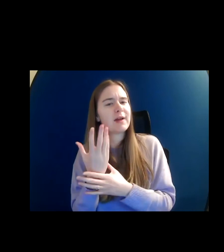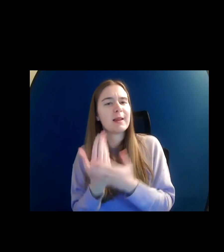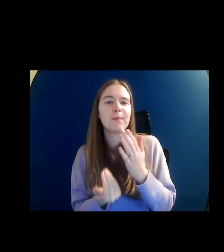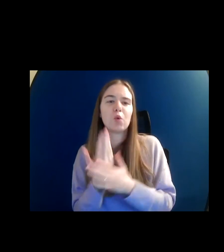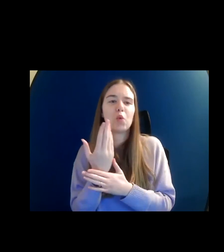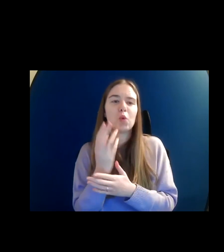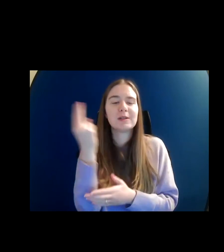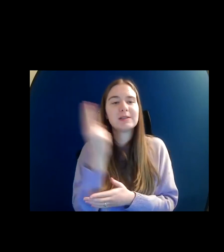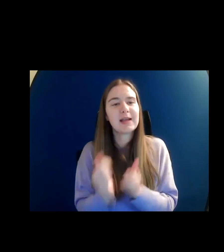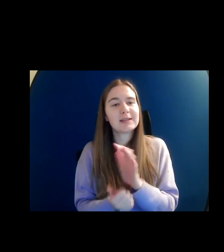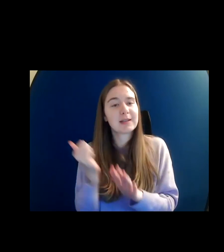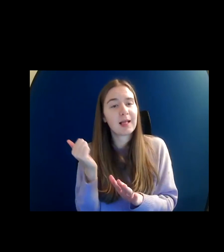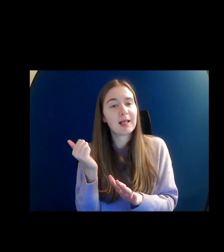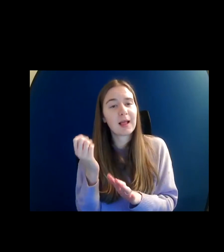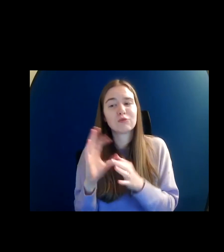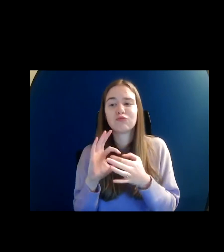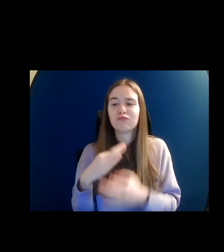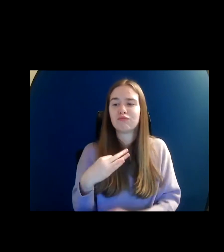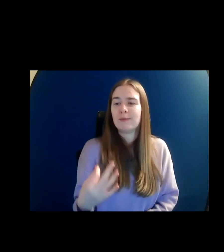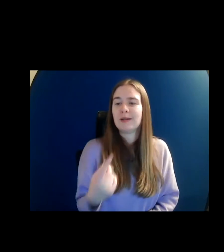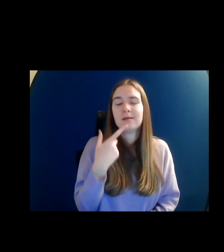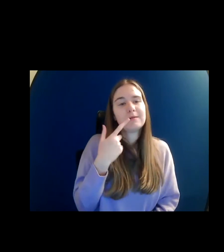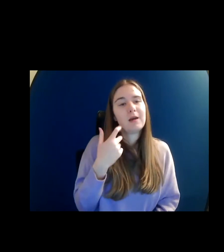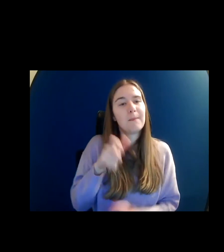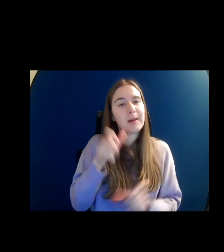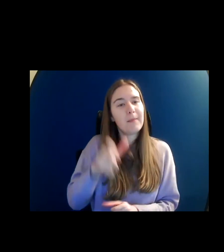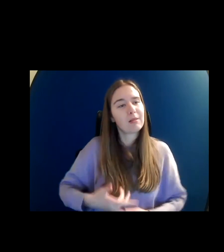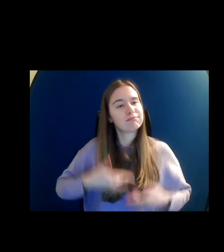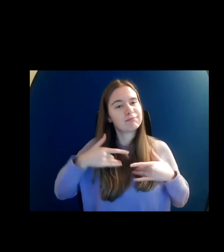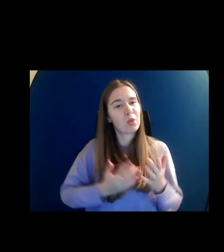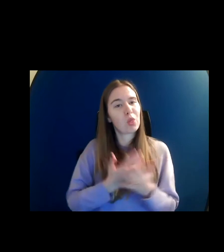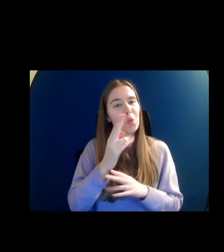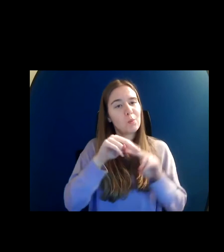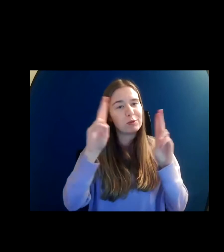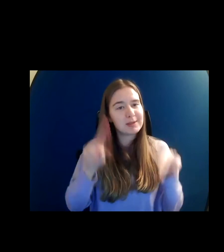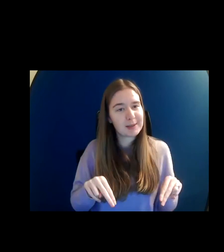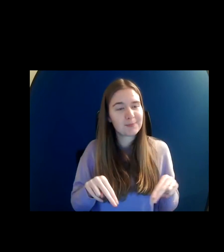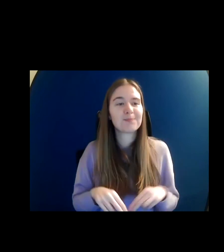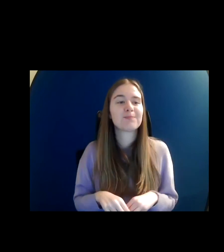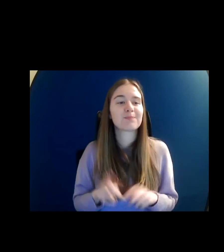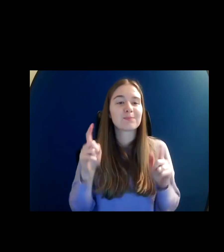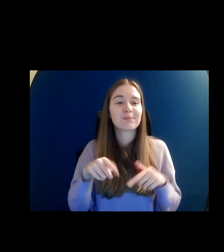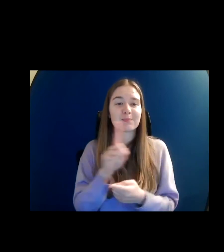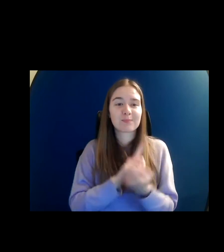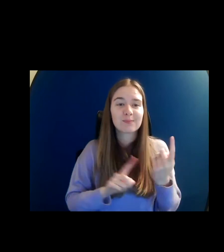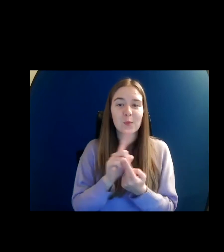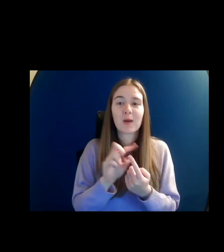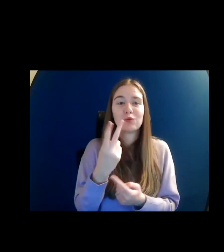and representing young people's voices throughout the museum. We currently have two members of YPC on the V&A Dundee board at the moment.